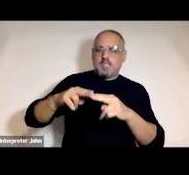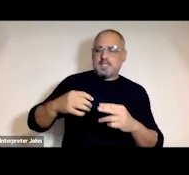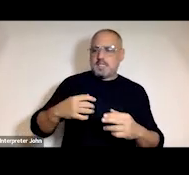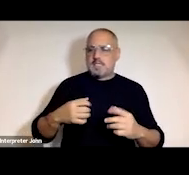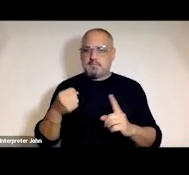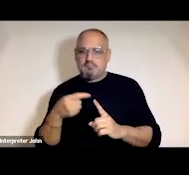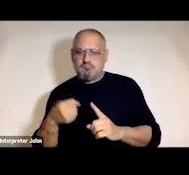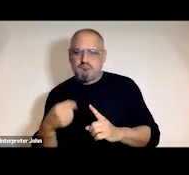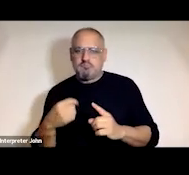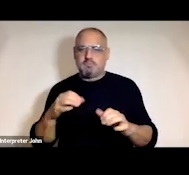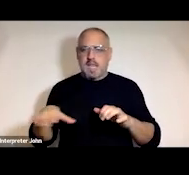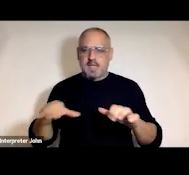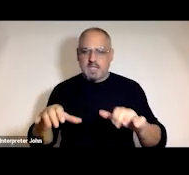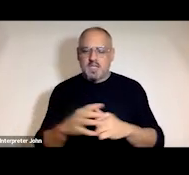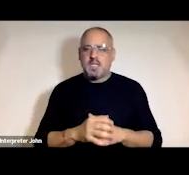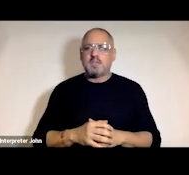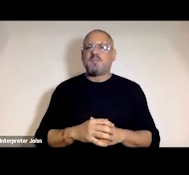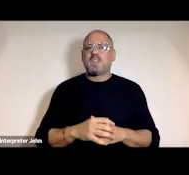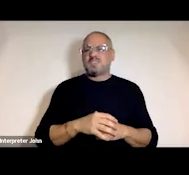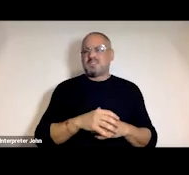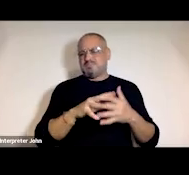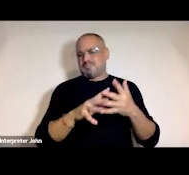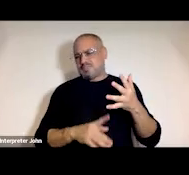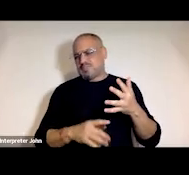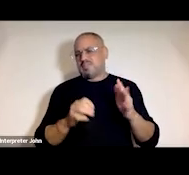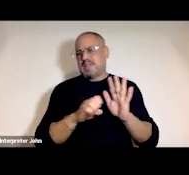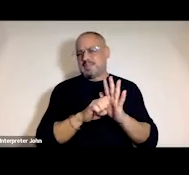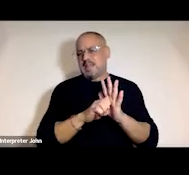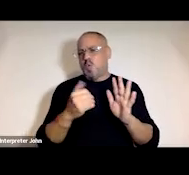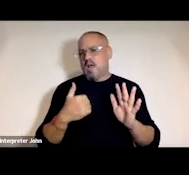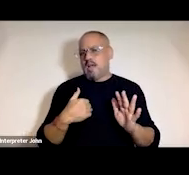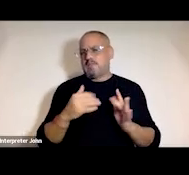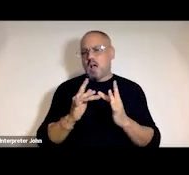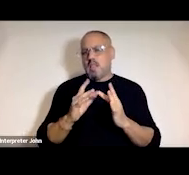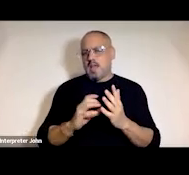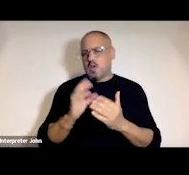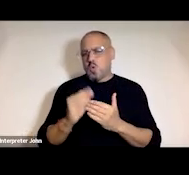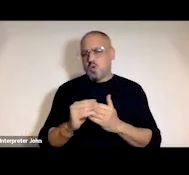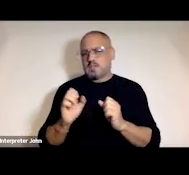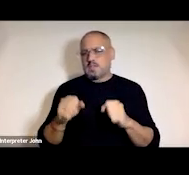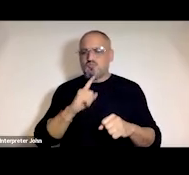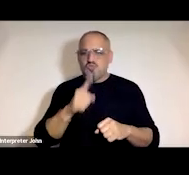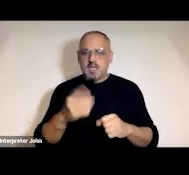And so there was lots of examples in the online course that could really be included